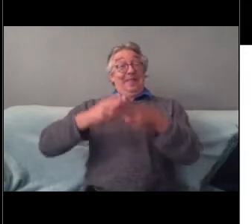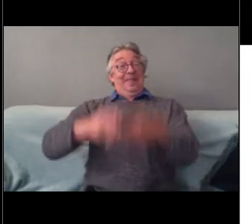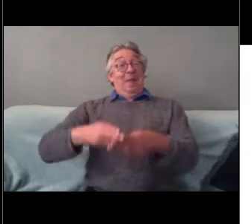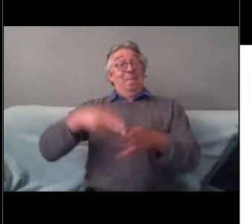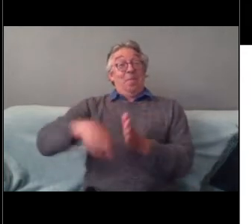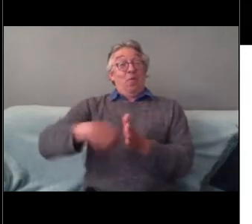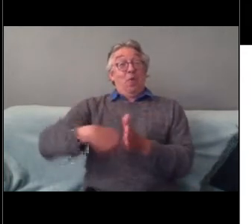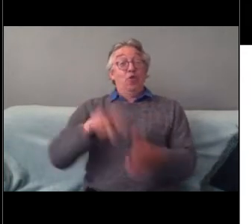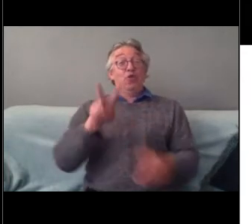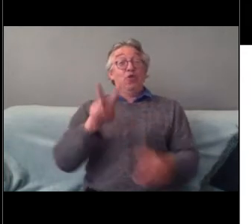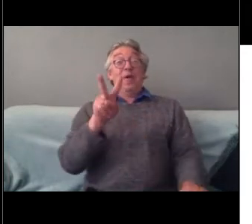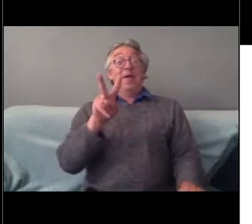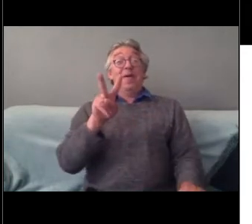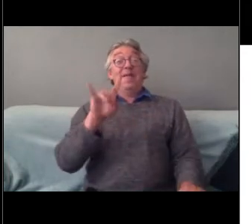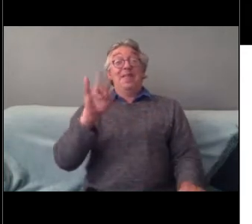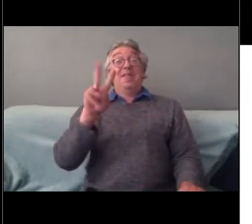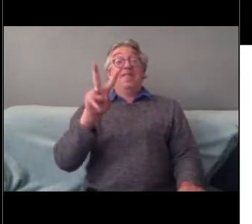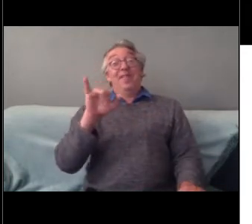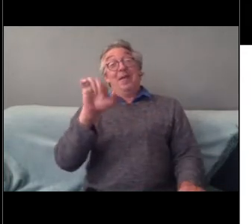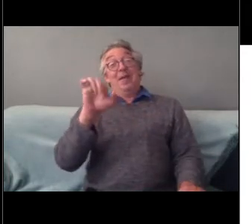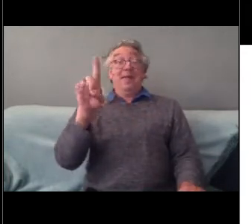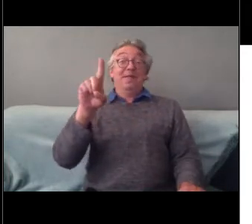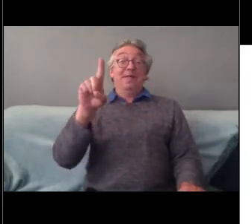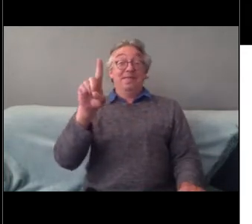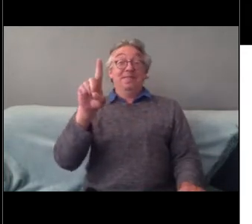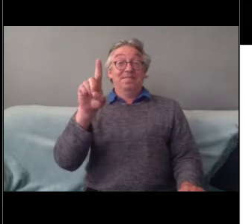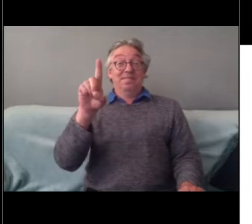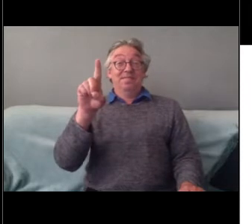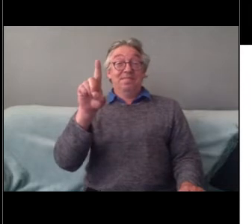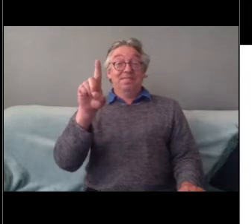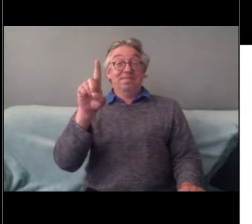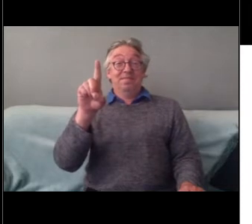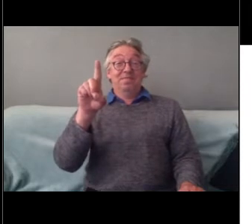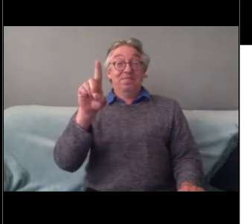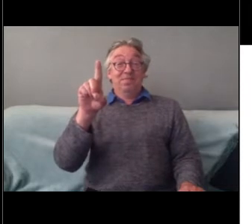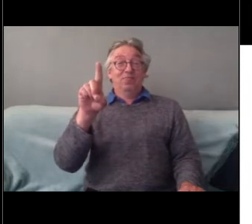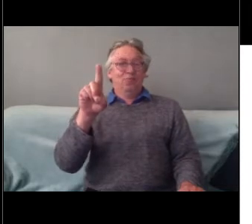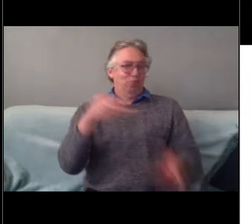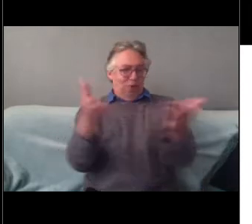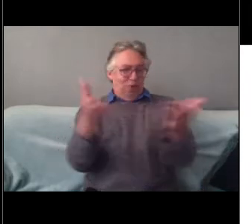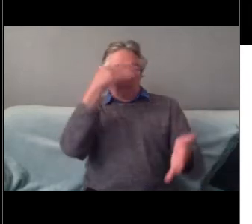here it is: technical assistance in humanitarian response,